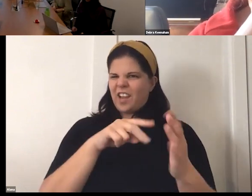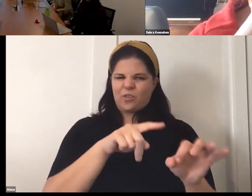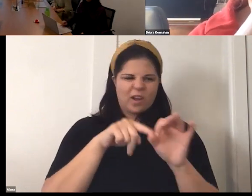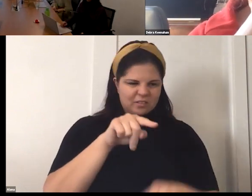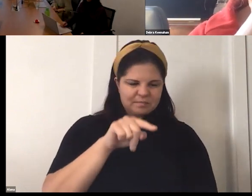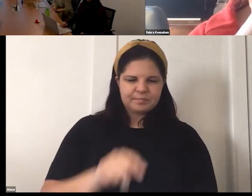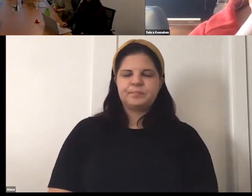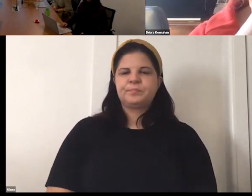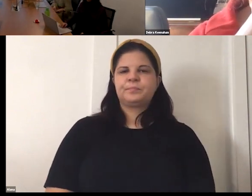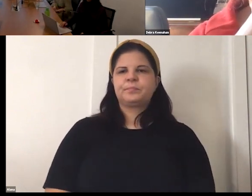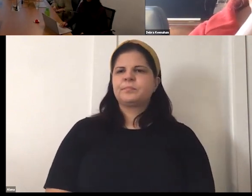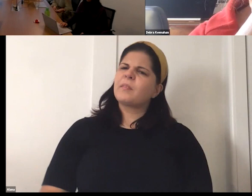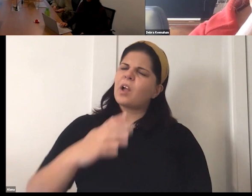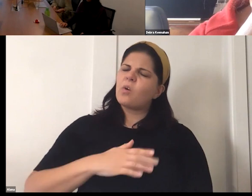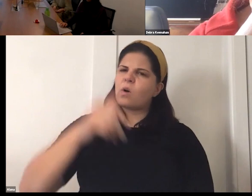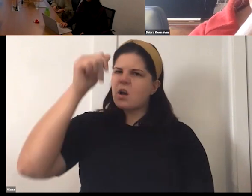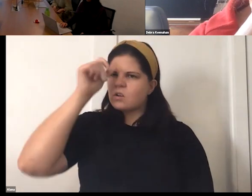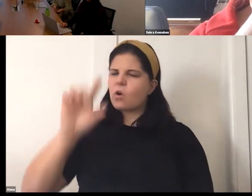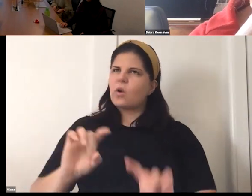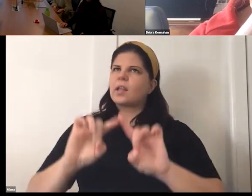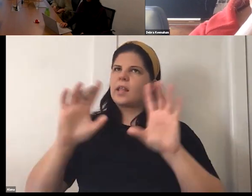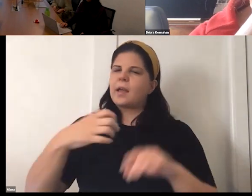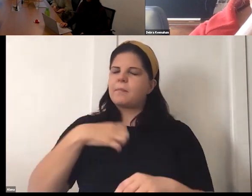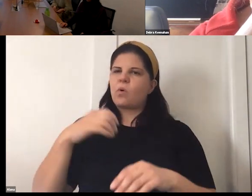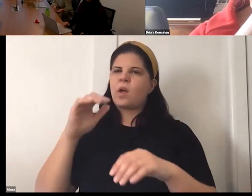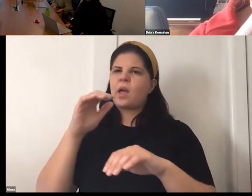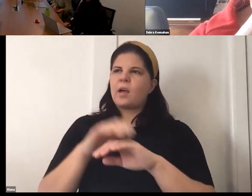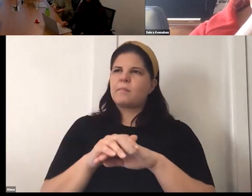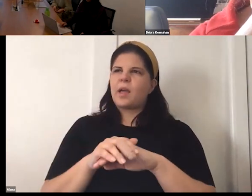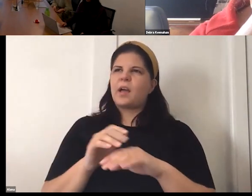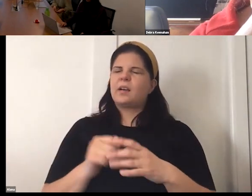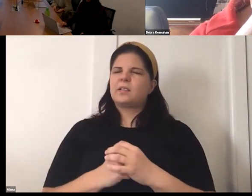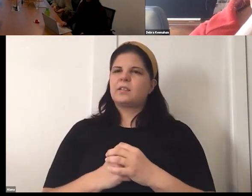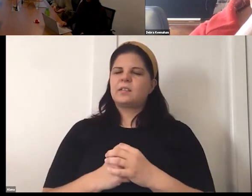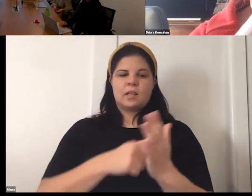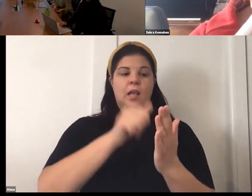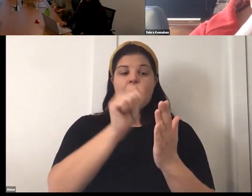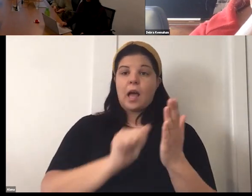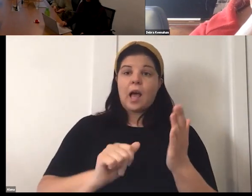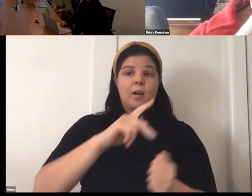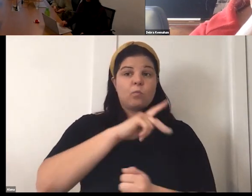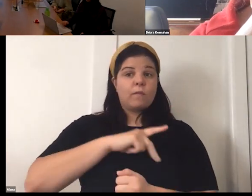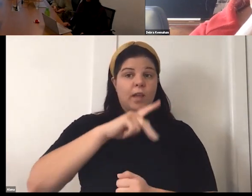"I seek clarification on the extent to which arts professionals who are not artists are